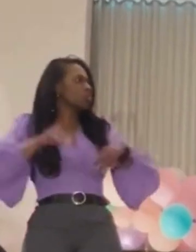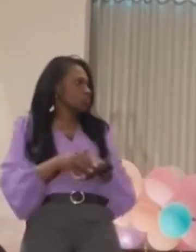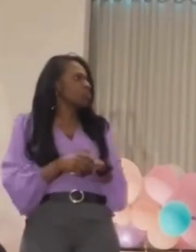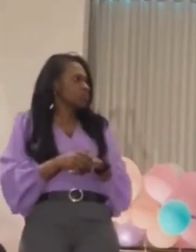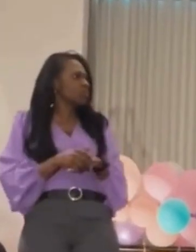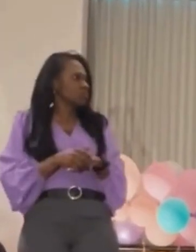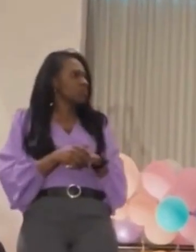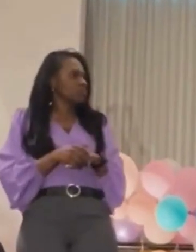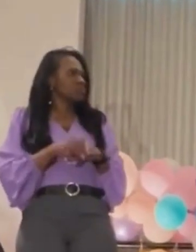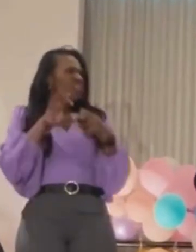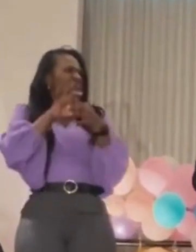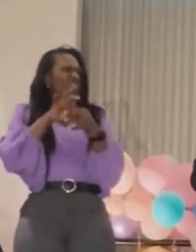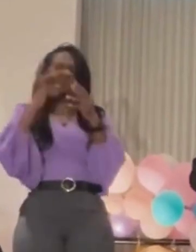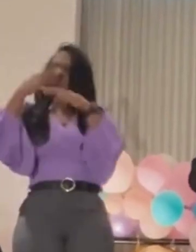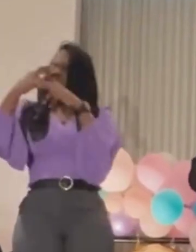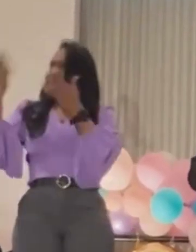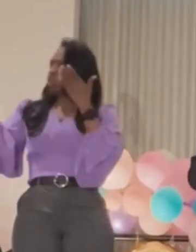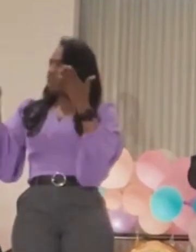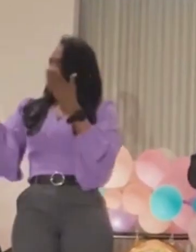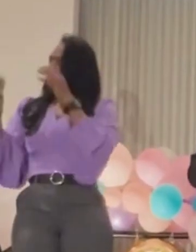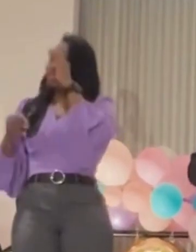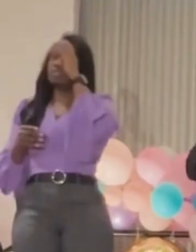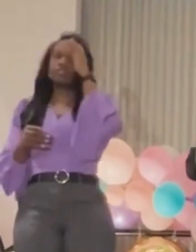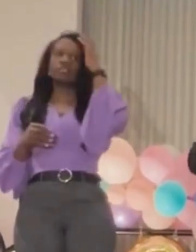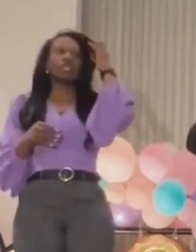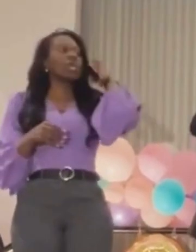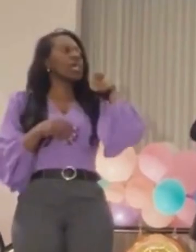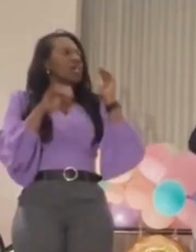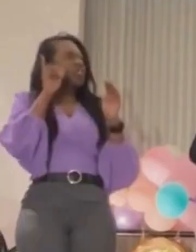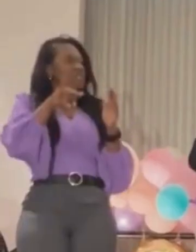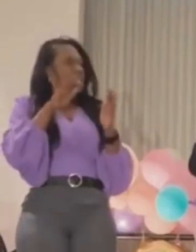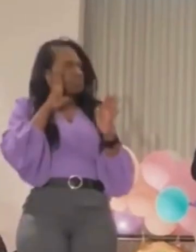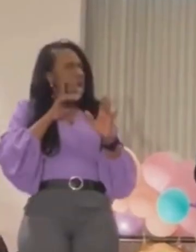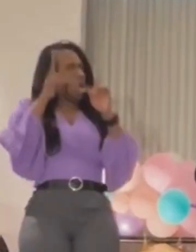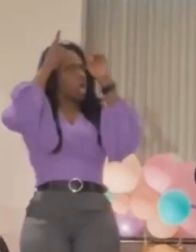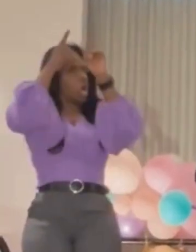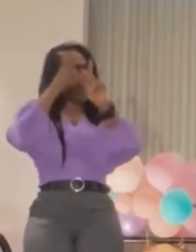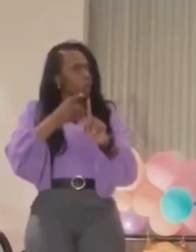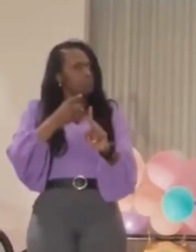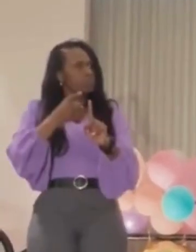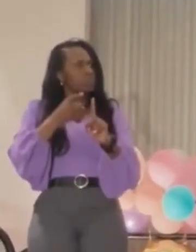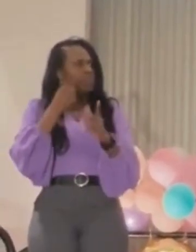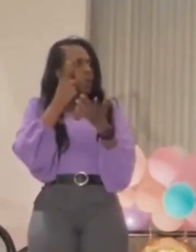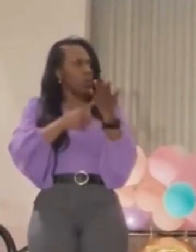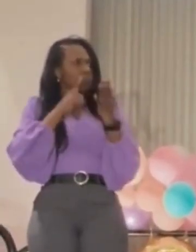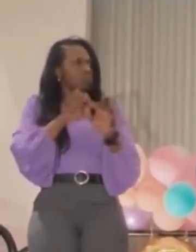about relay services. So that's our next goal, that's what's really important.